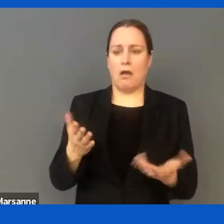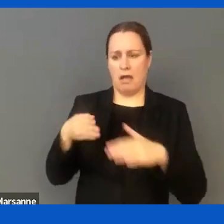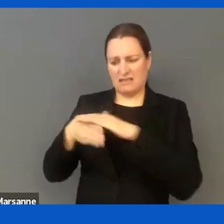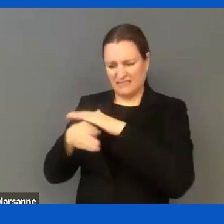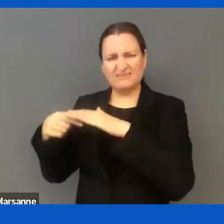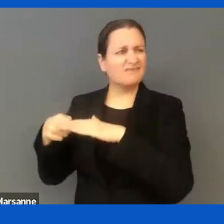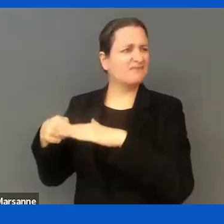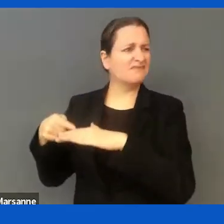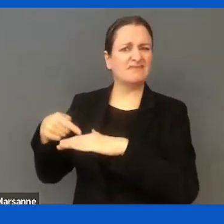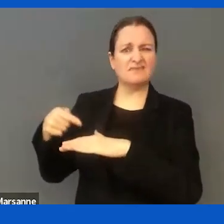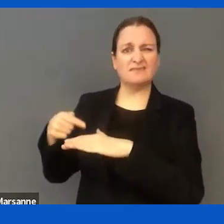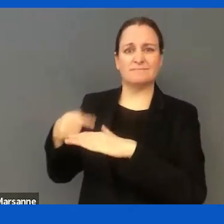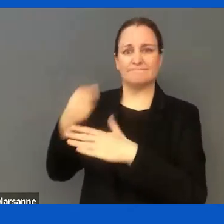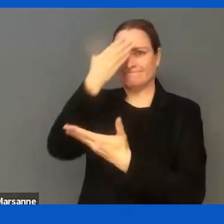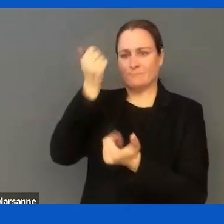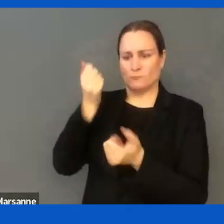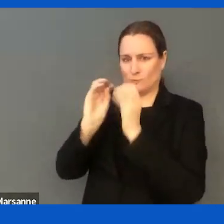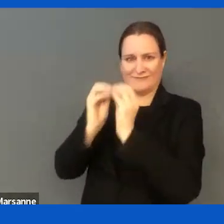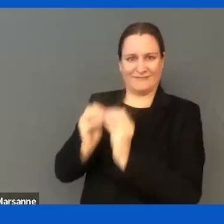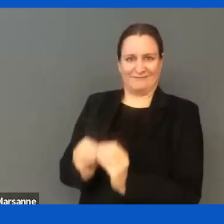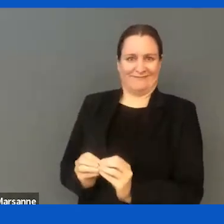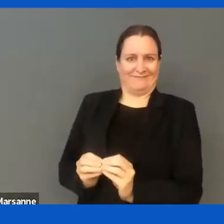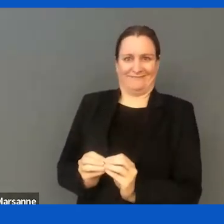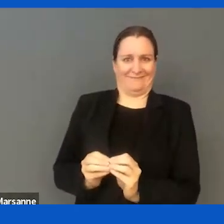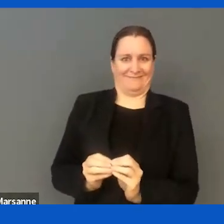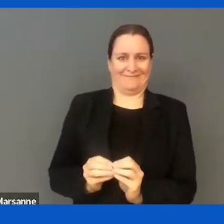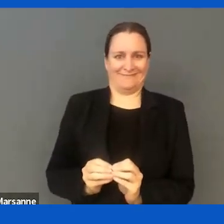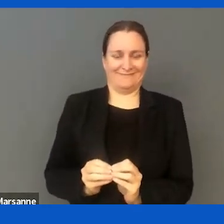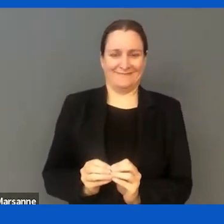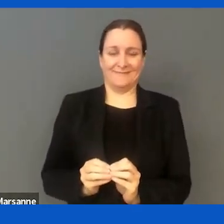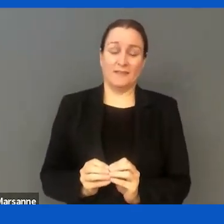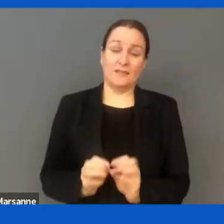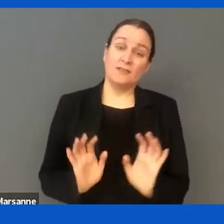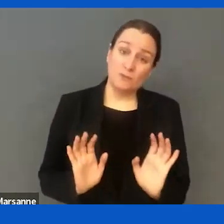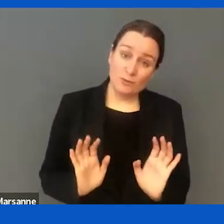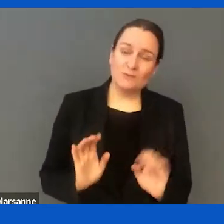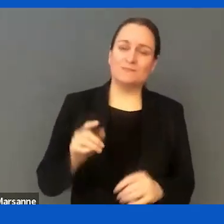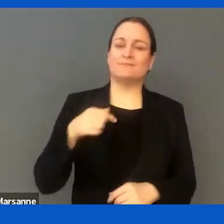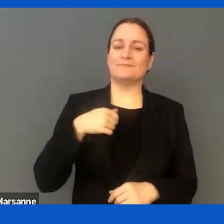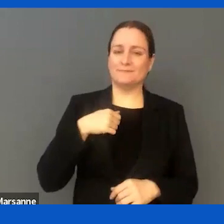probably be spending our money is in training people in what they don't know so they can